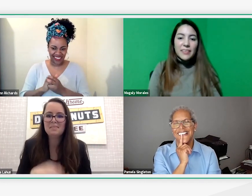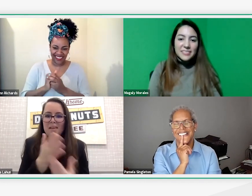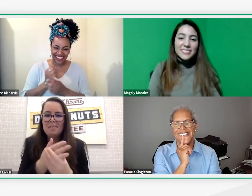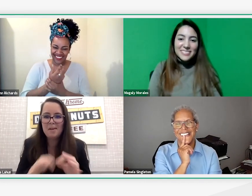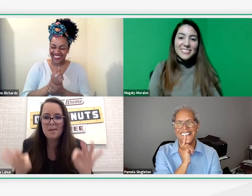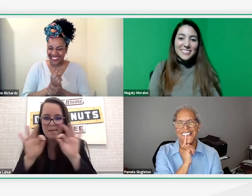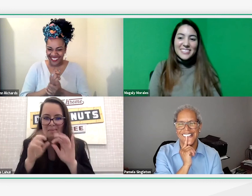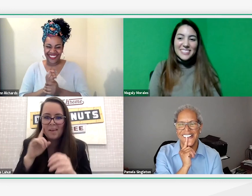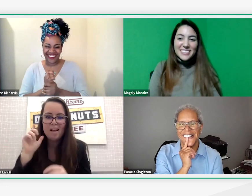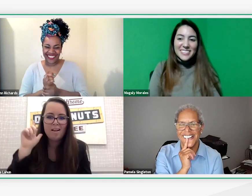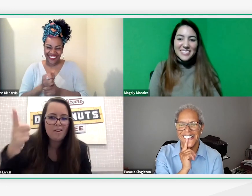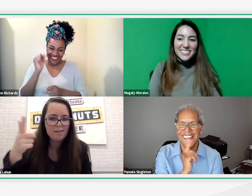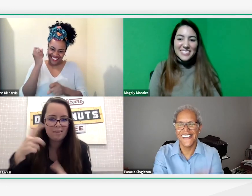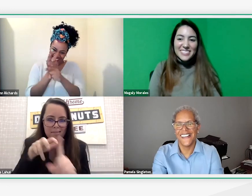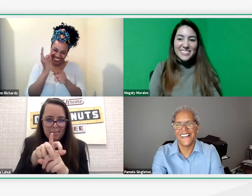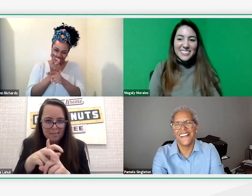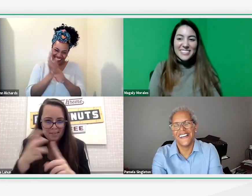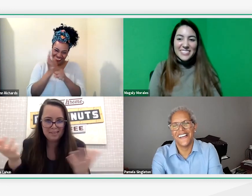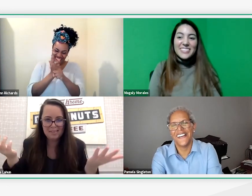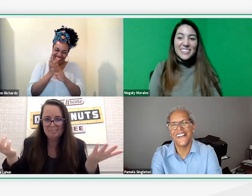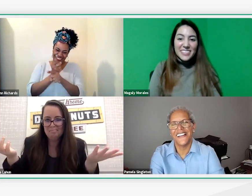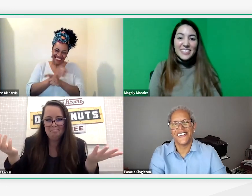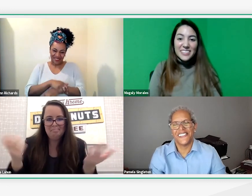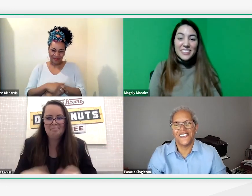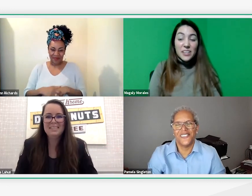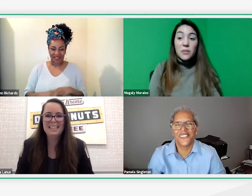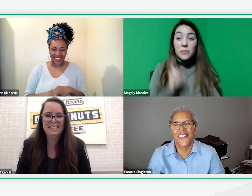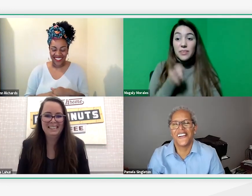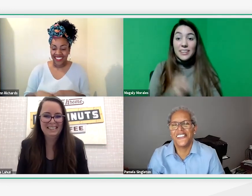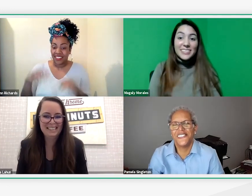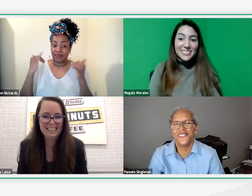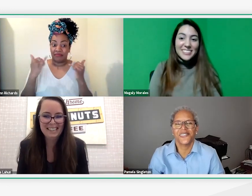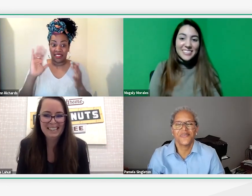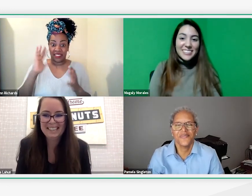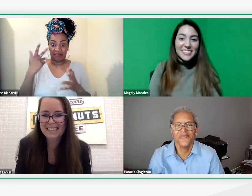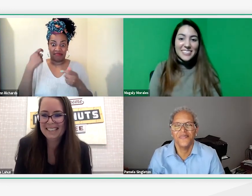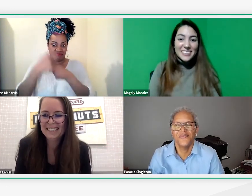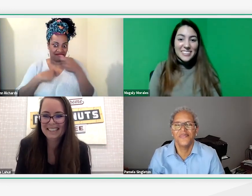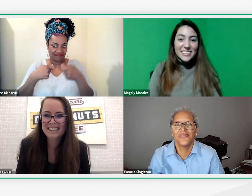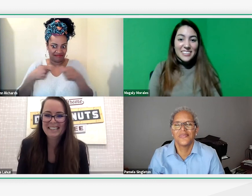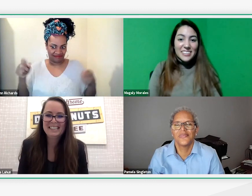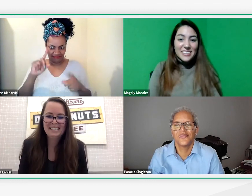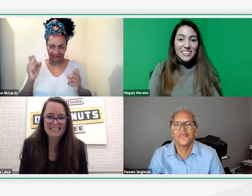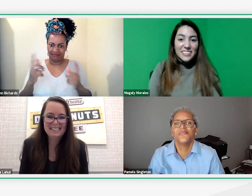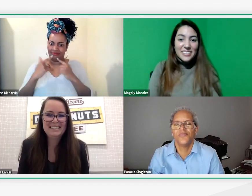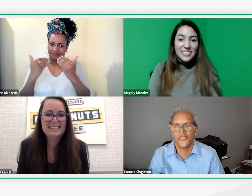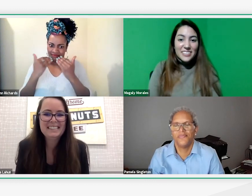Yeah, I know! It's so that if you get audited. >>ROXANN RICHARDS: You're right.